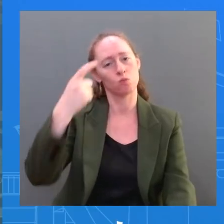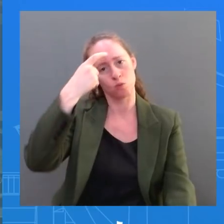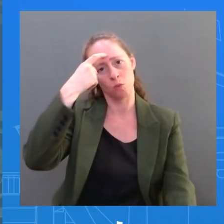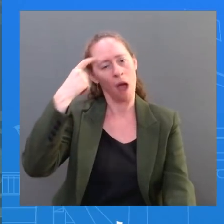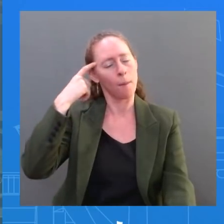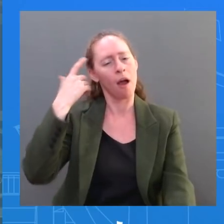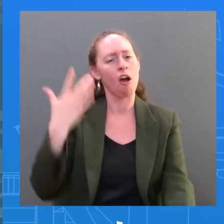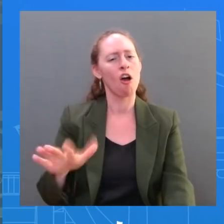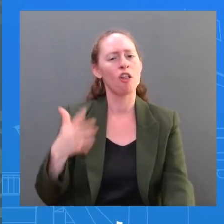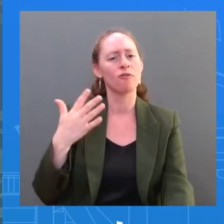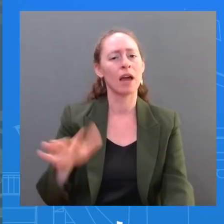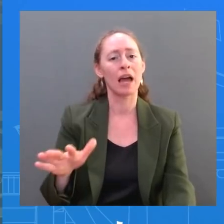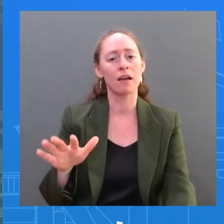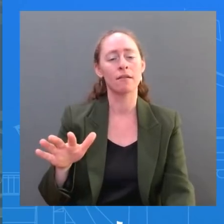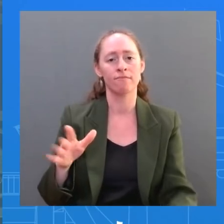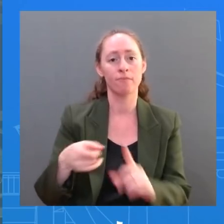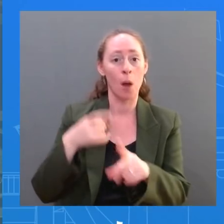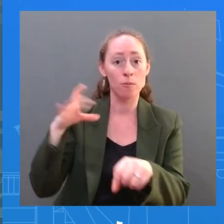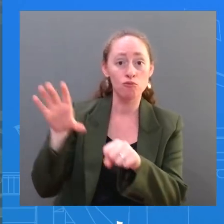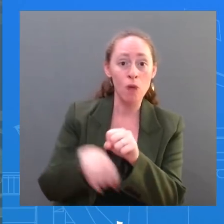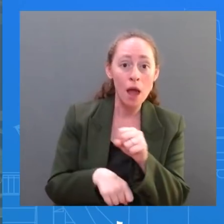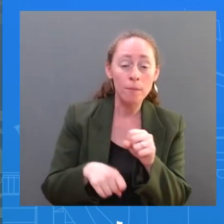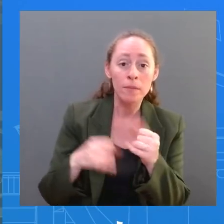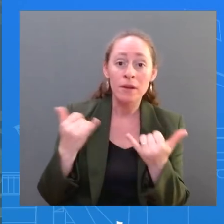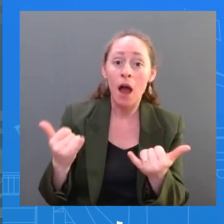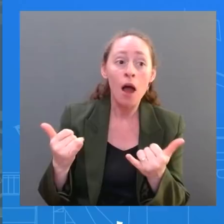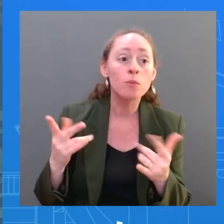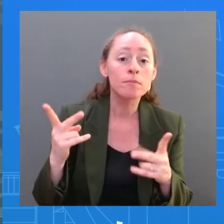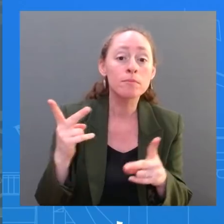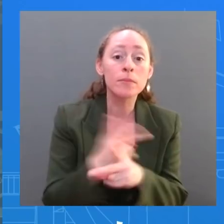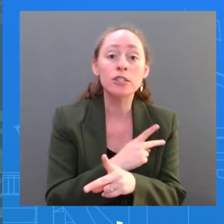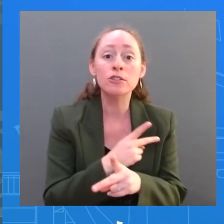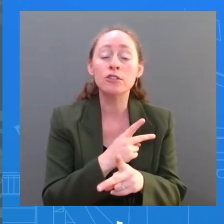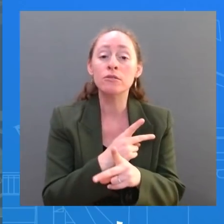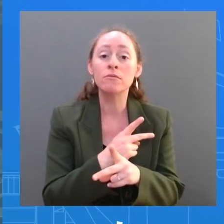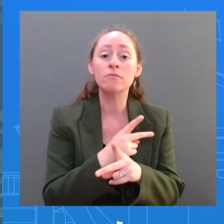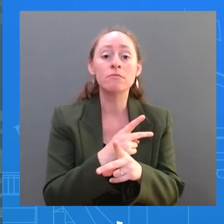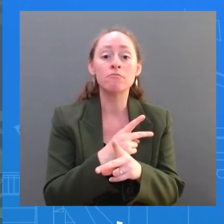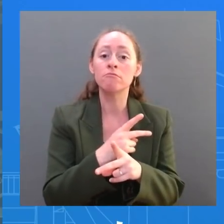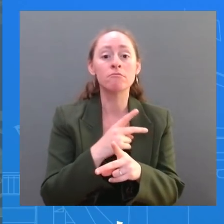You heard that from him directly. And this is why he is calling for action. This is why he's trying to do everything